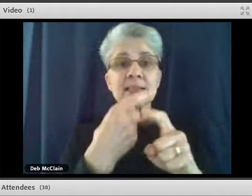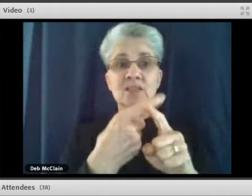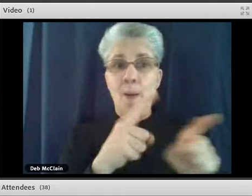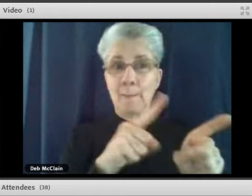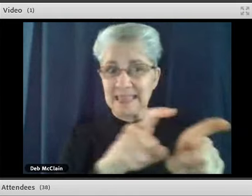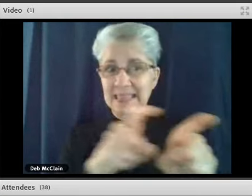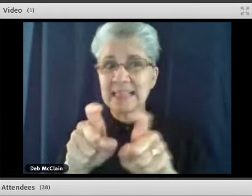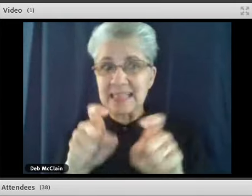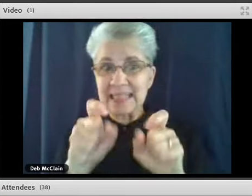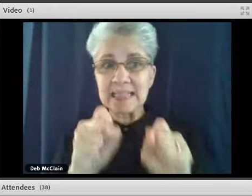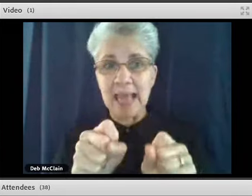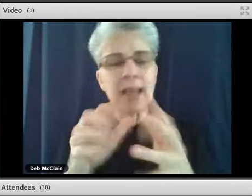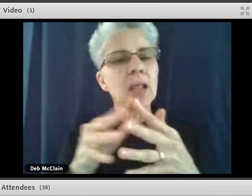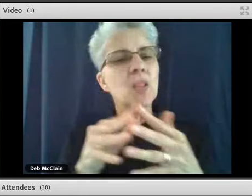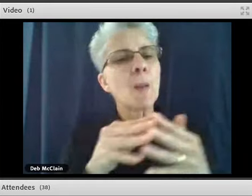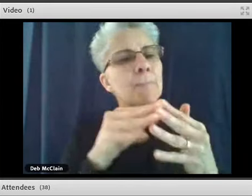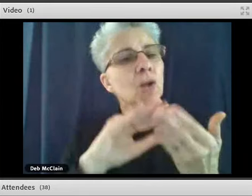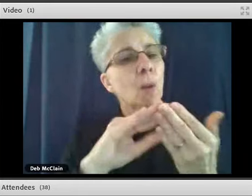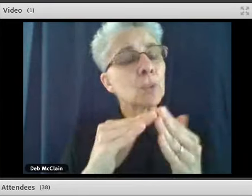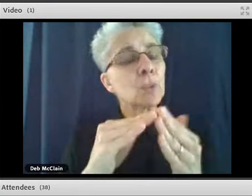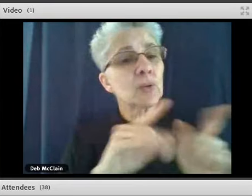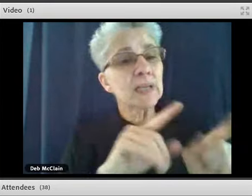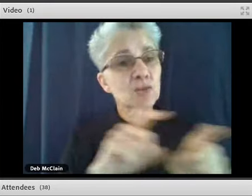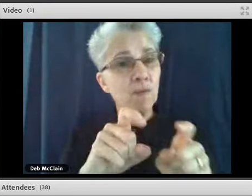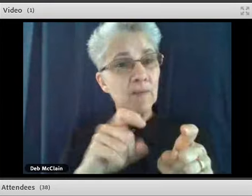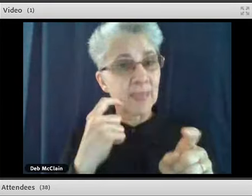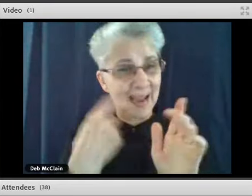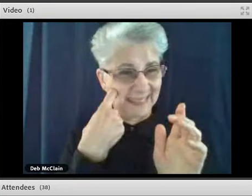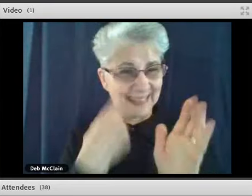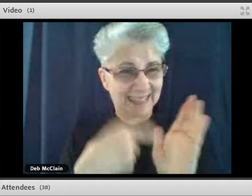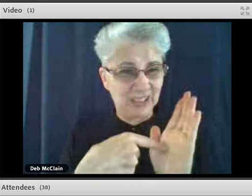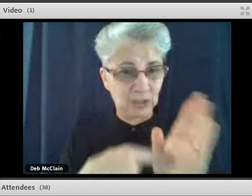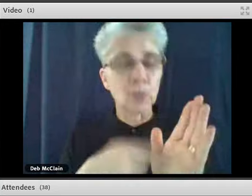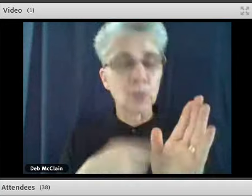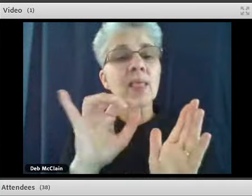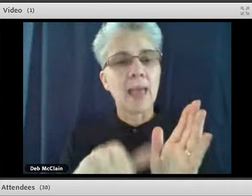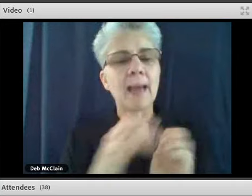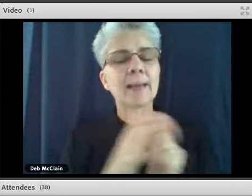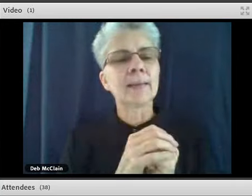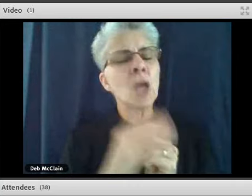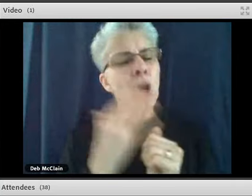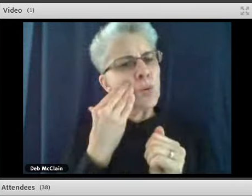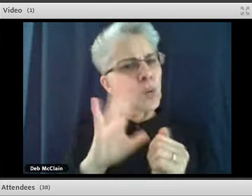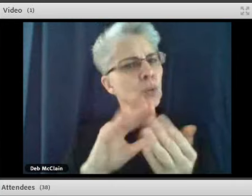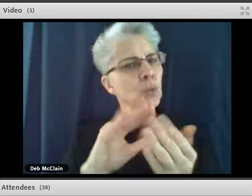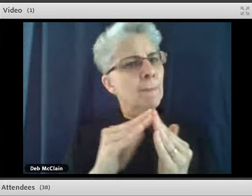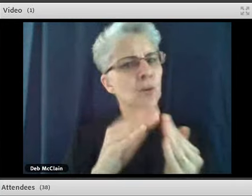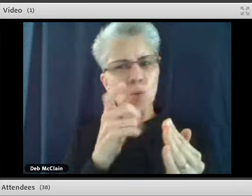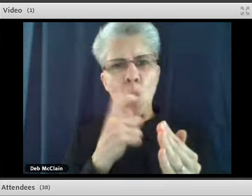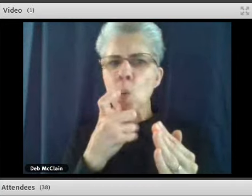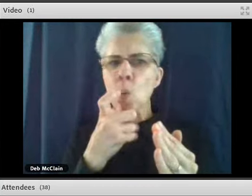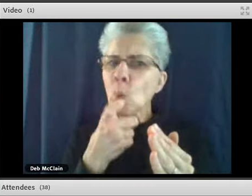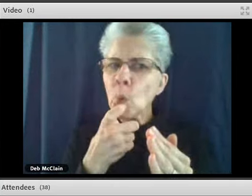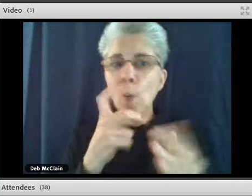And again, that American community survey that I showed you. And so, knowing your community, and knowing who your patrons are.